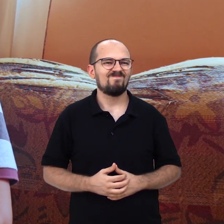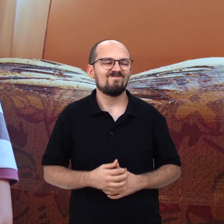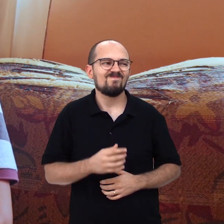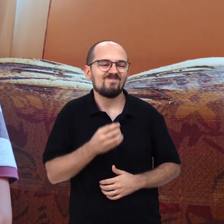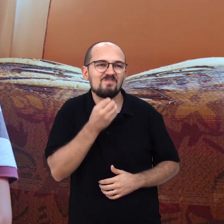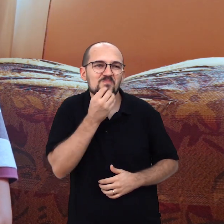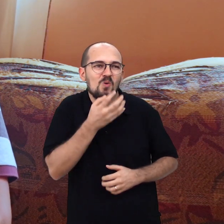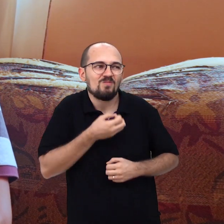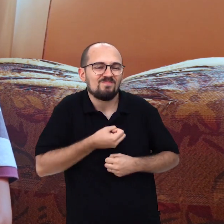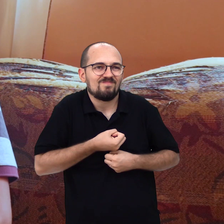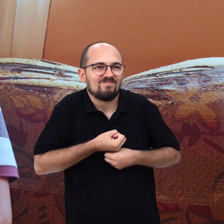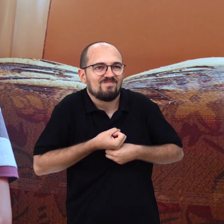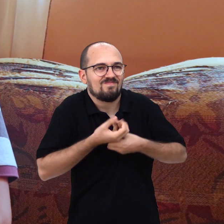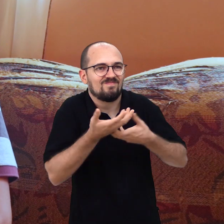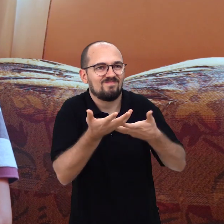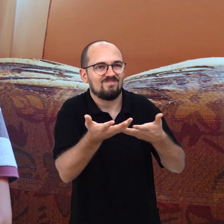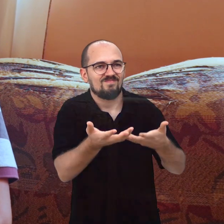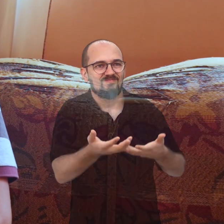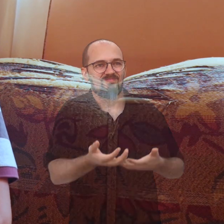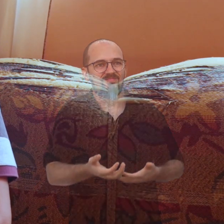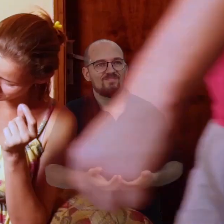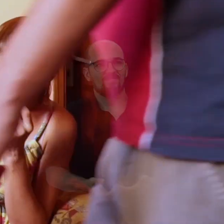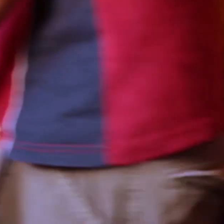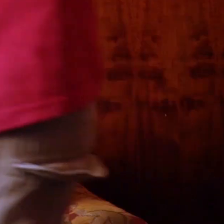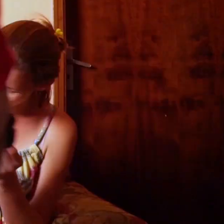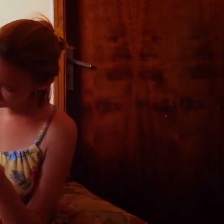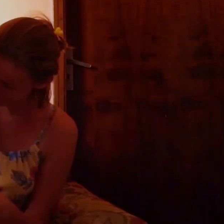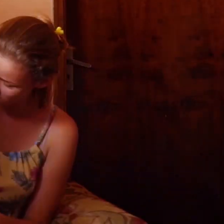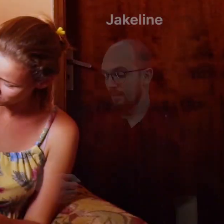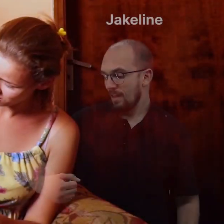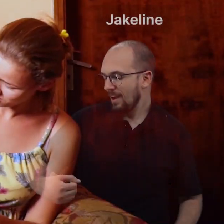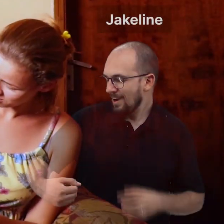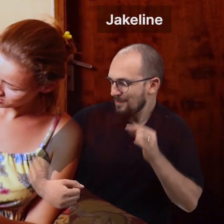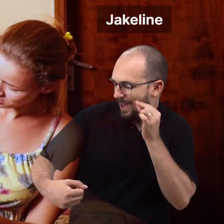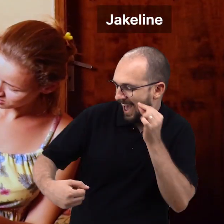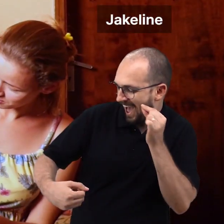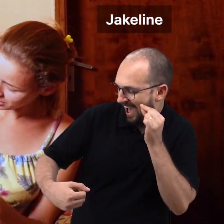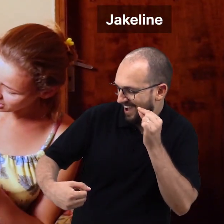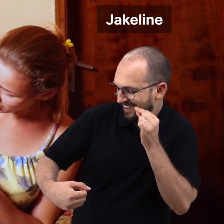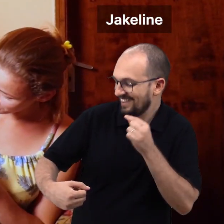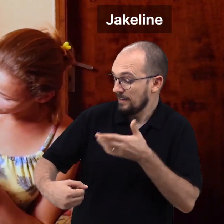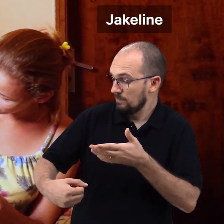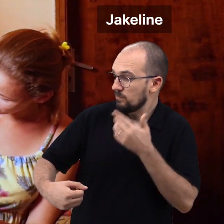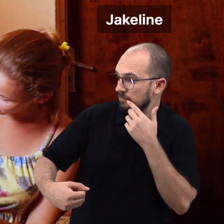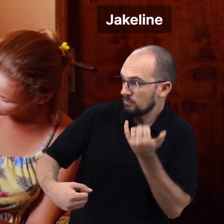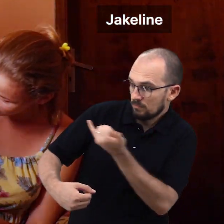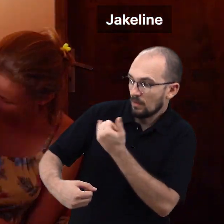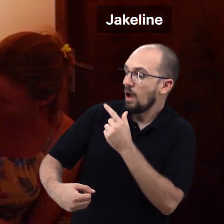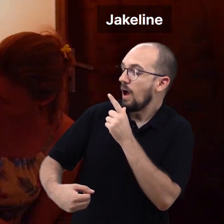[JEAN] It was nice to talk about this. [JAKELINE] To say "Meow"! Ask your uncle Adilson for some water, baby.